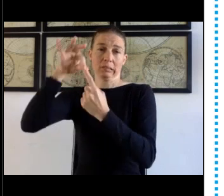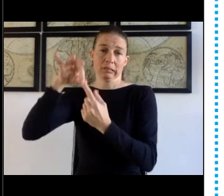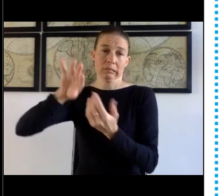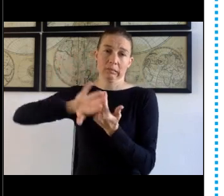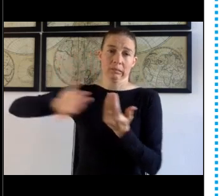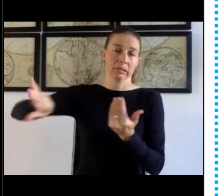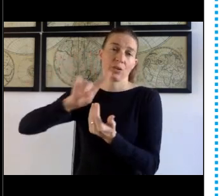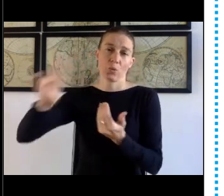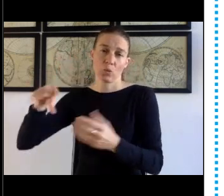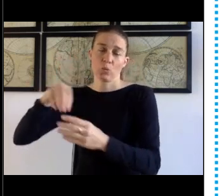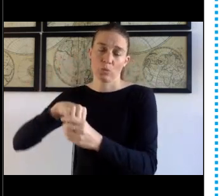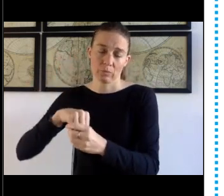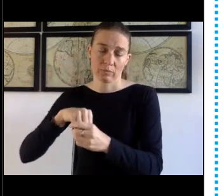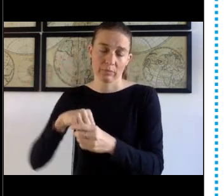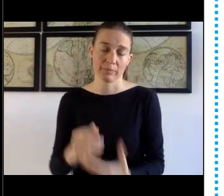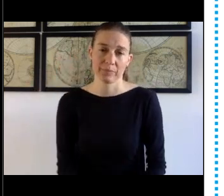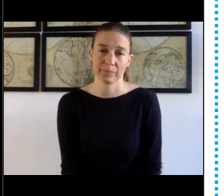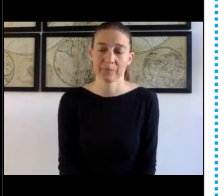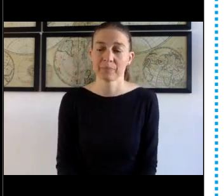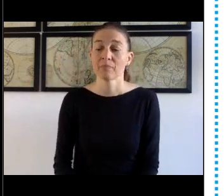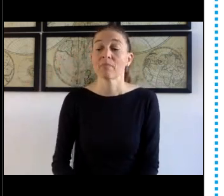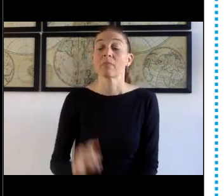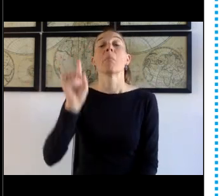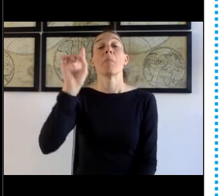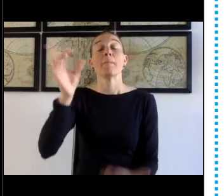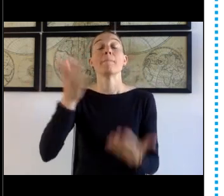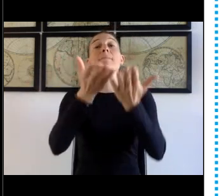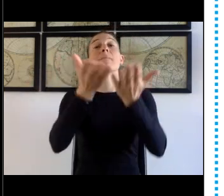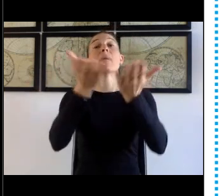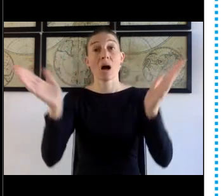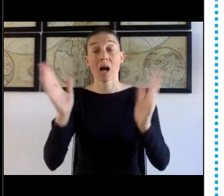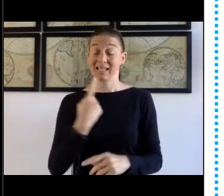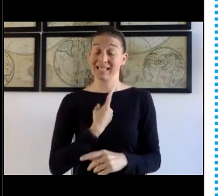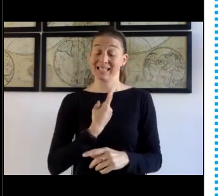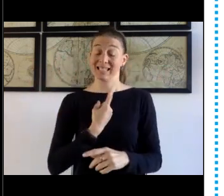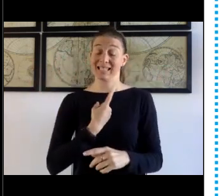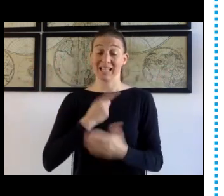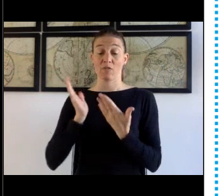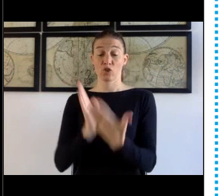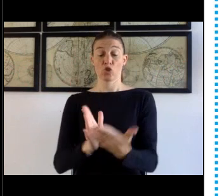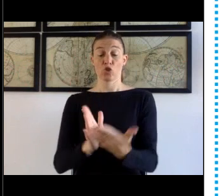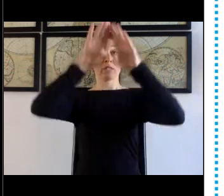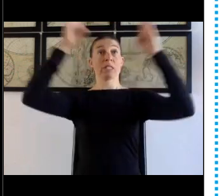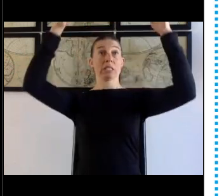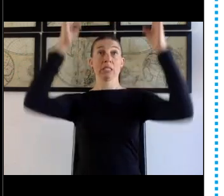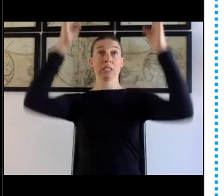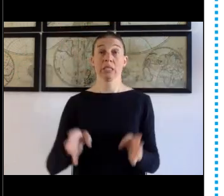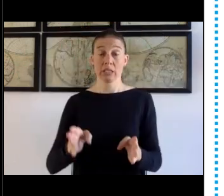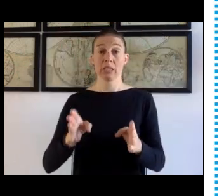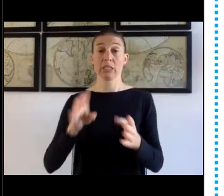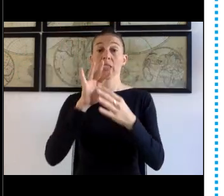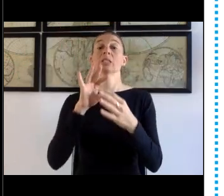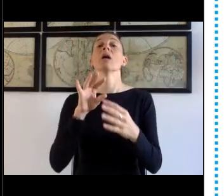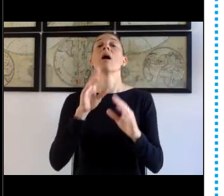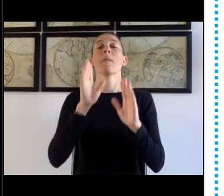ticketing and checking machines and self-service terminals in general. Everything that is to do with self-service in that case